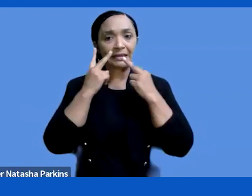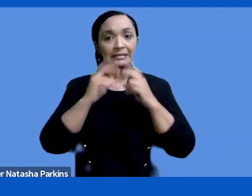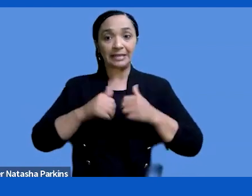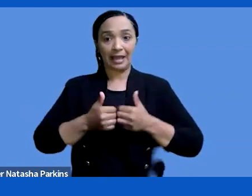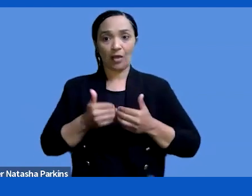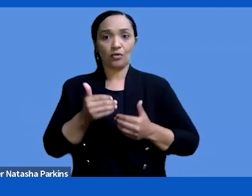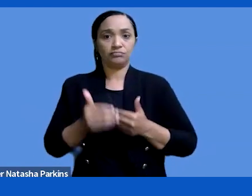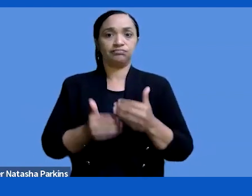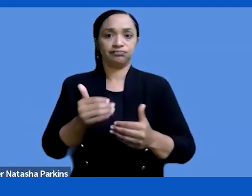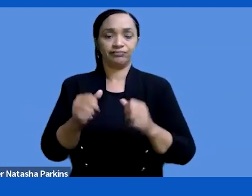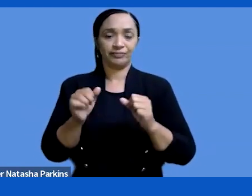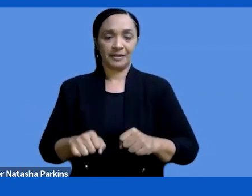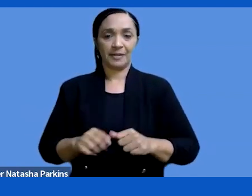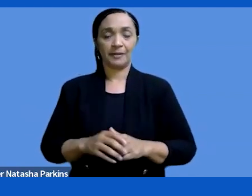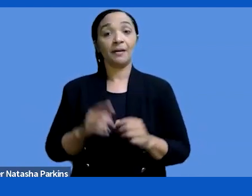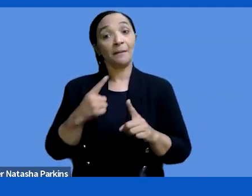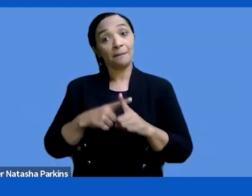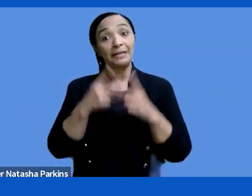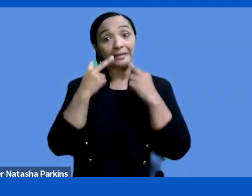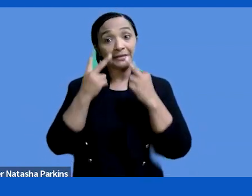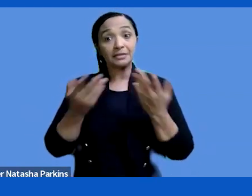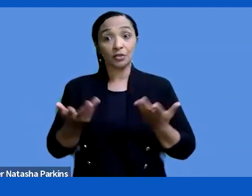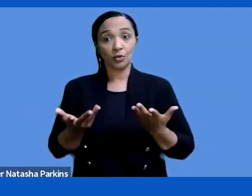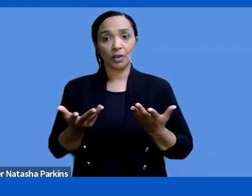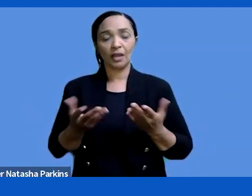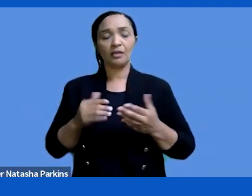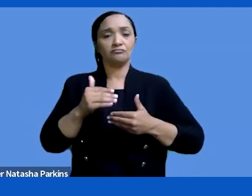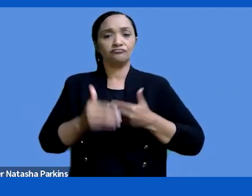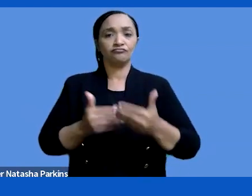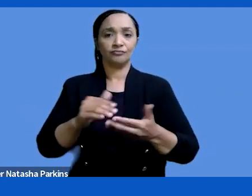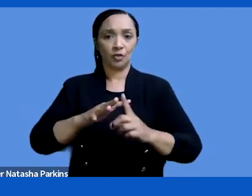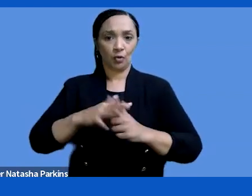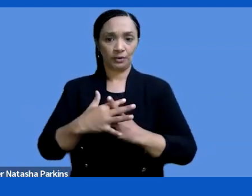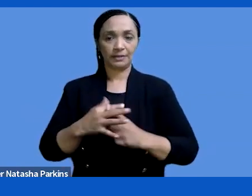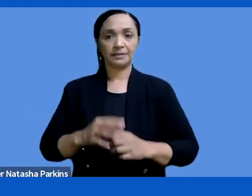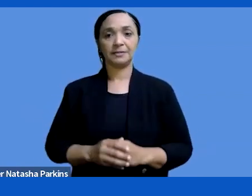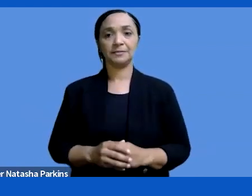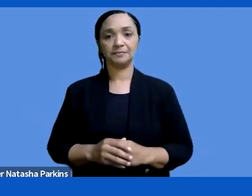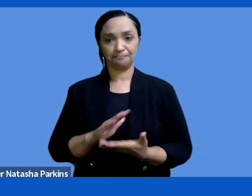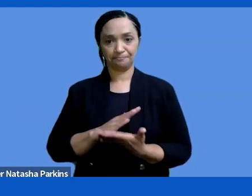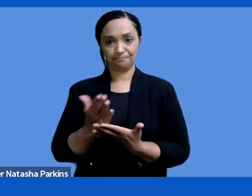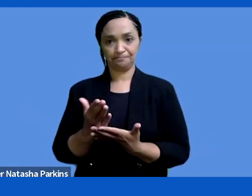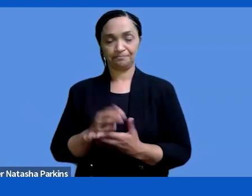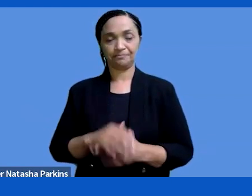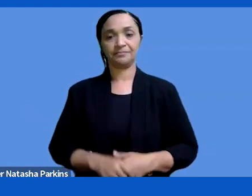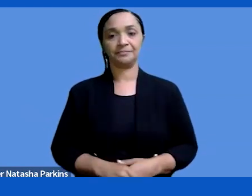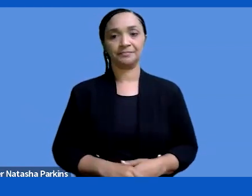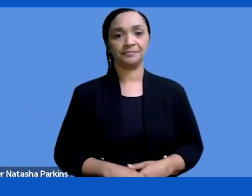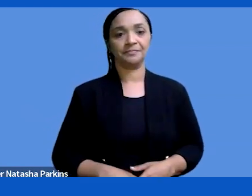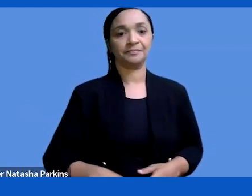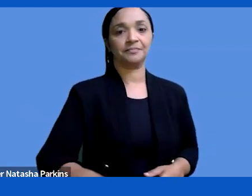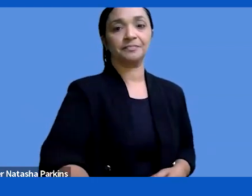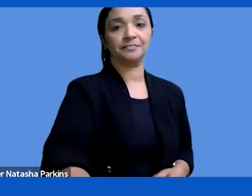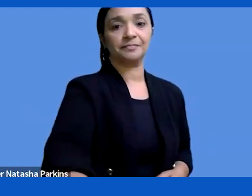rights, especially in a cross-border context. Last, the third example I would like to give is